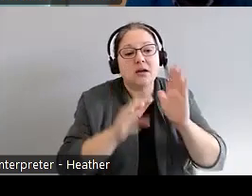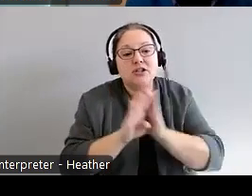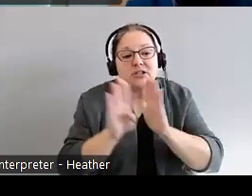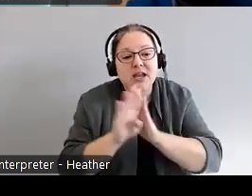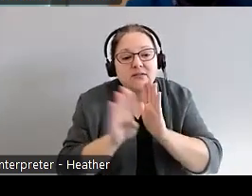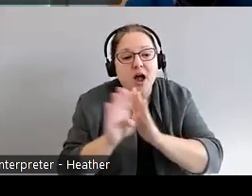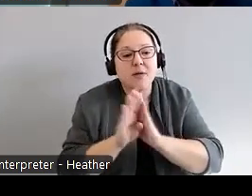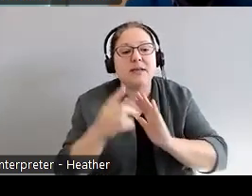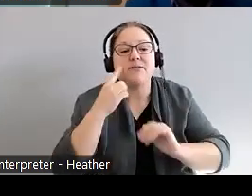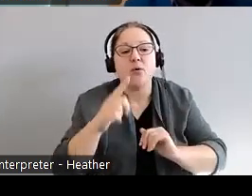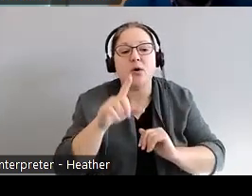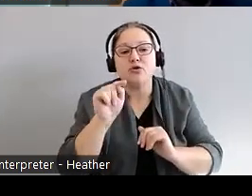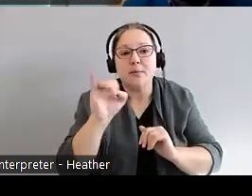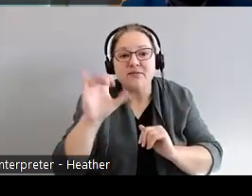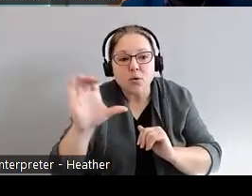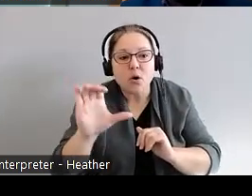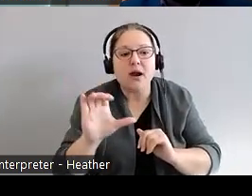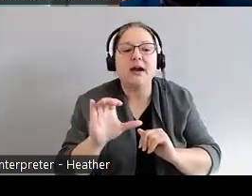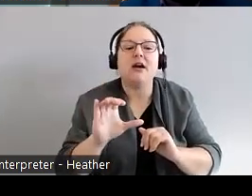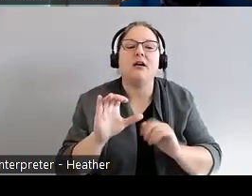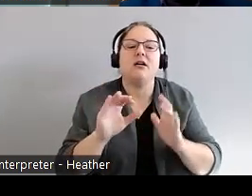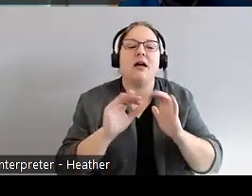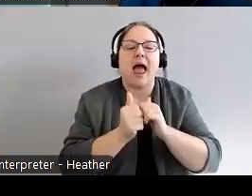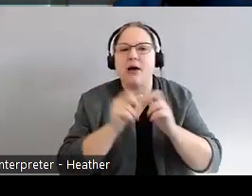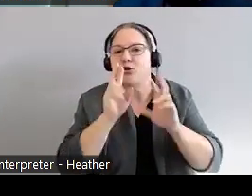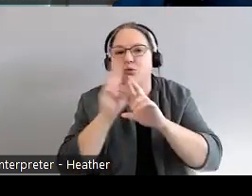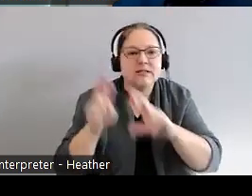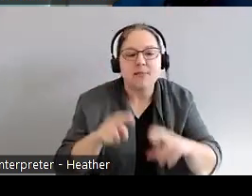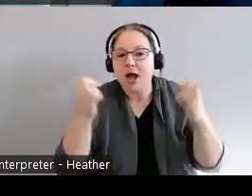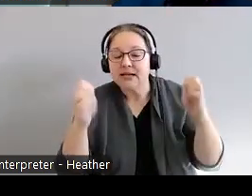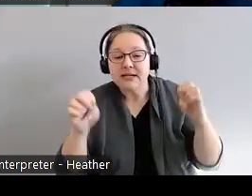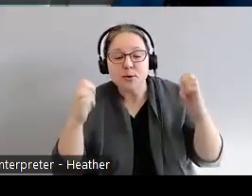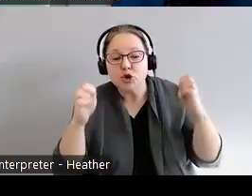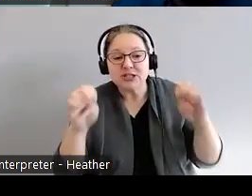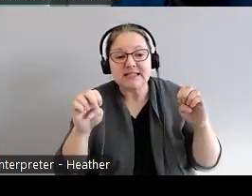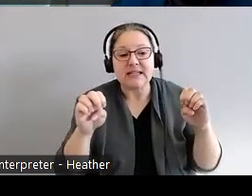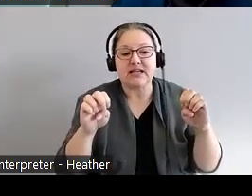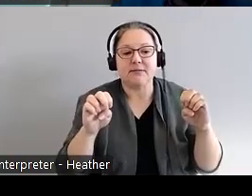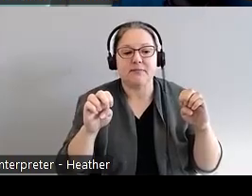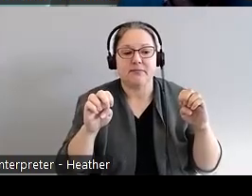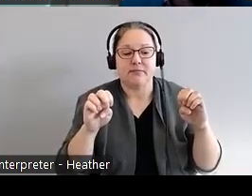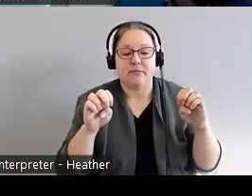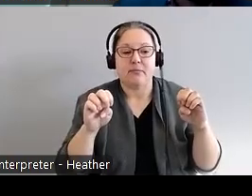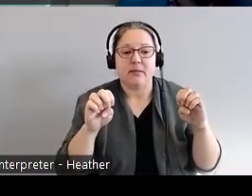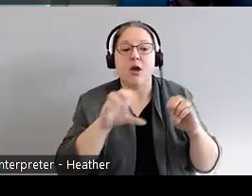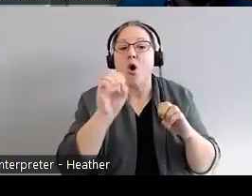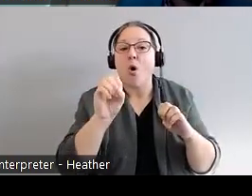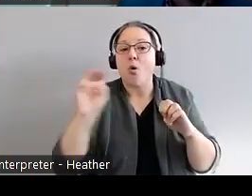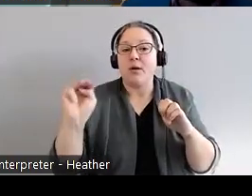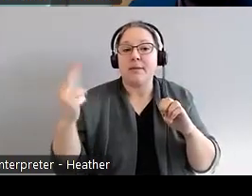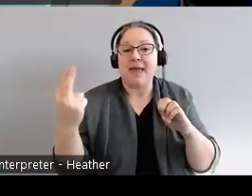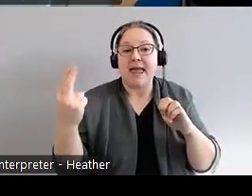informed care uh and uh responding in emergencies. Um we um the trust training is a standard training